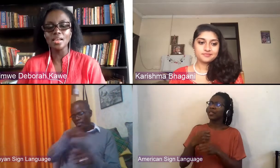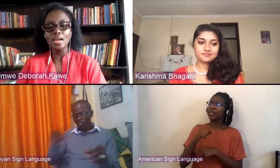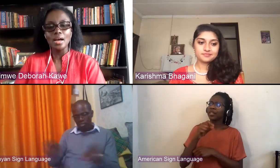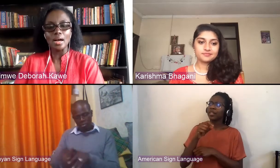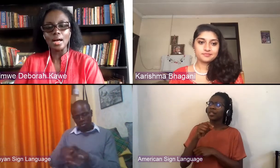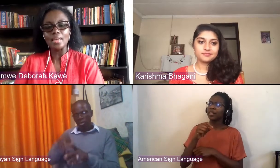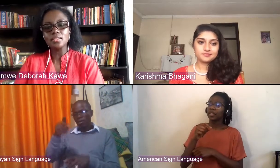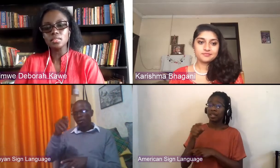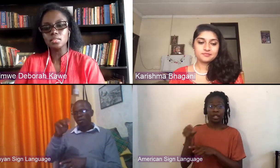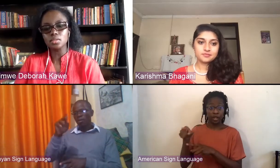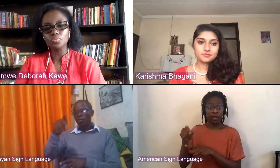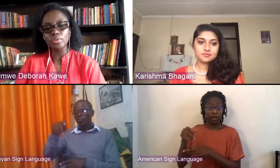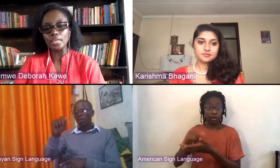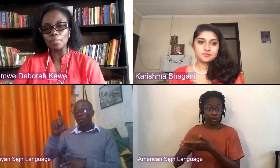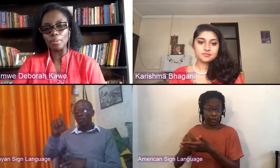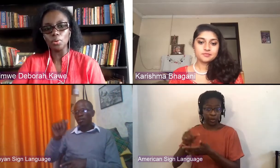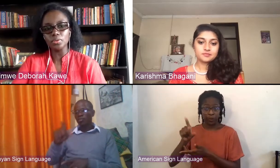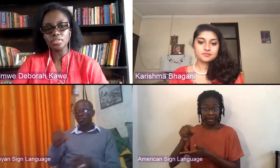And it's really about,